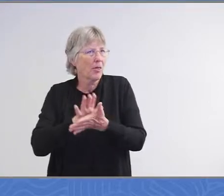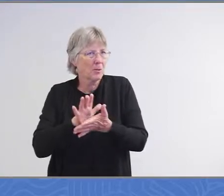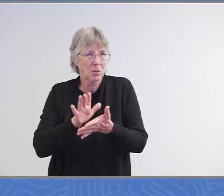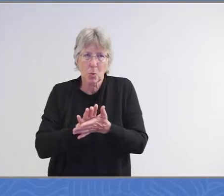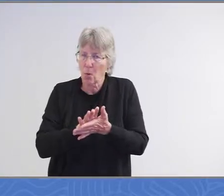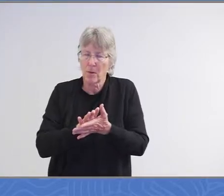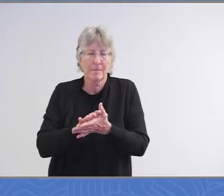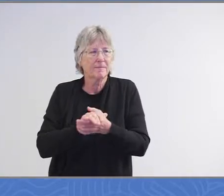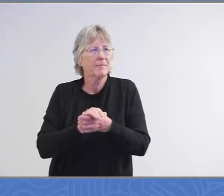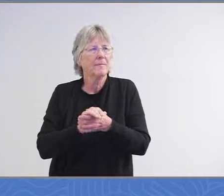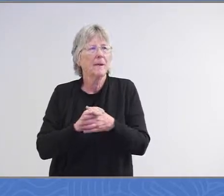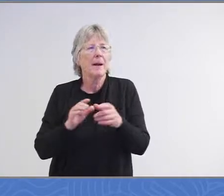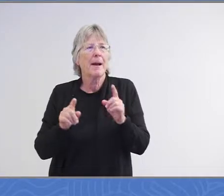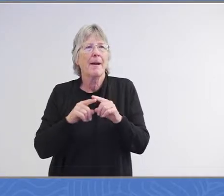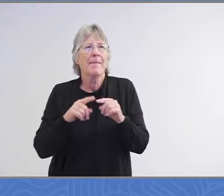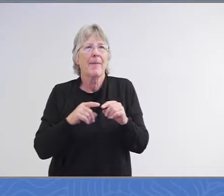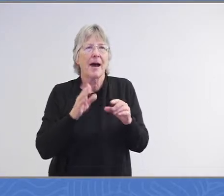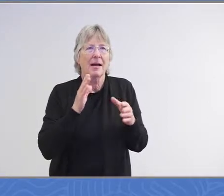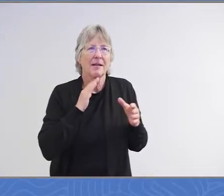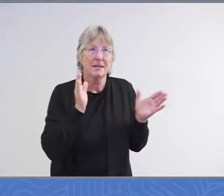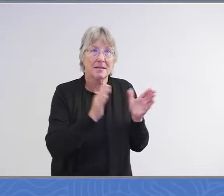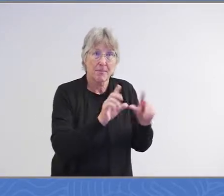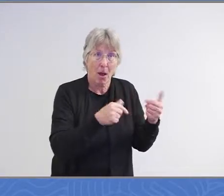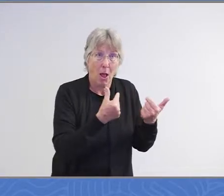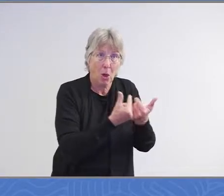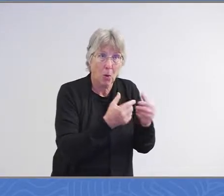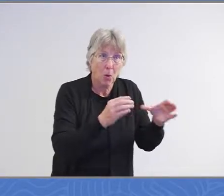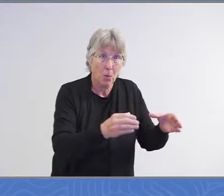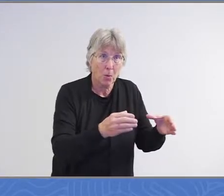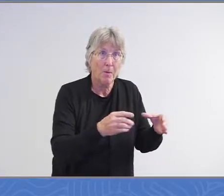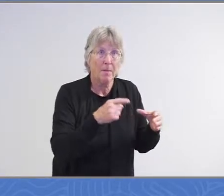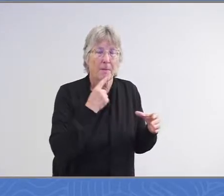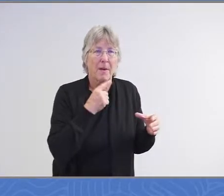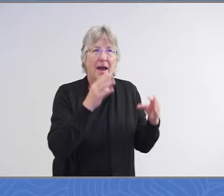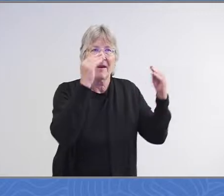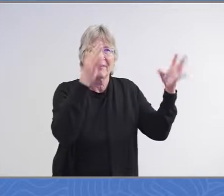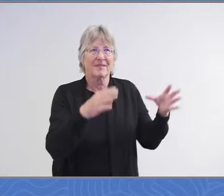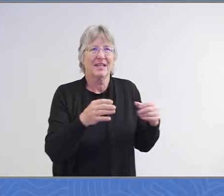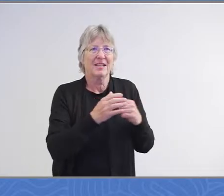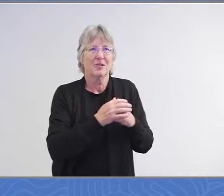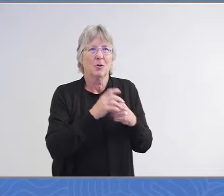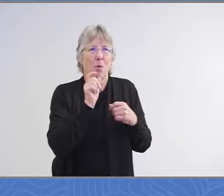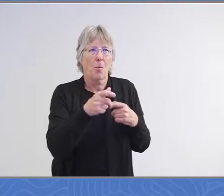but a select group of teachers are being asked to try out in-person learning and are not given a choice.